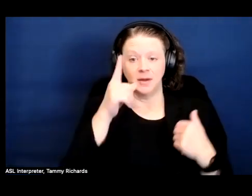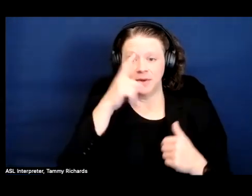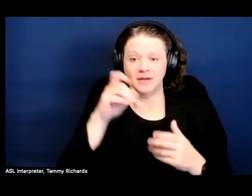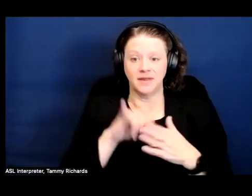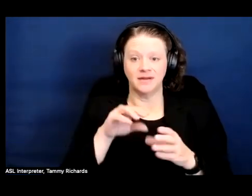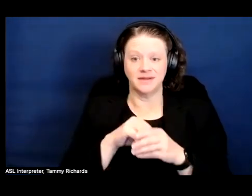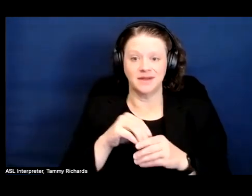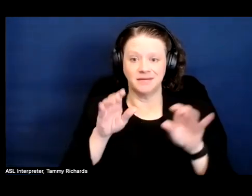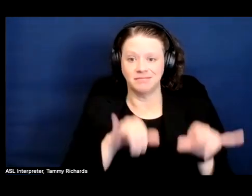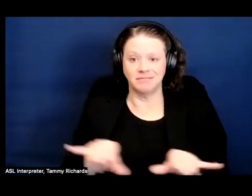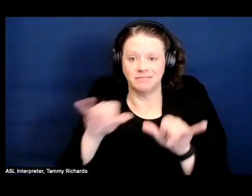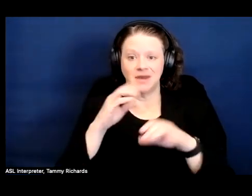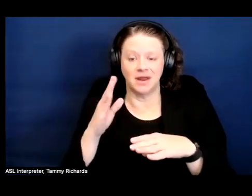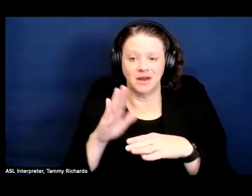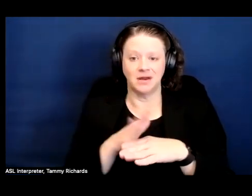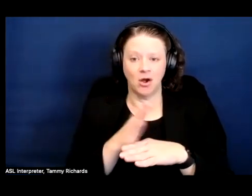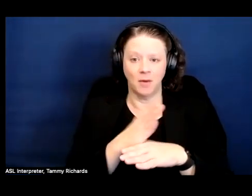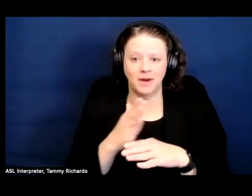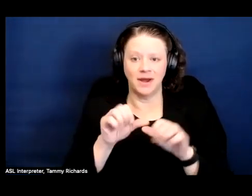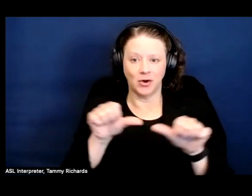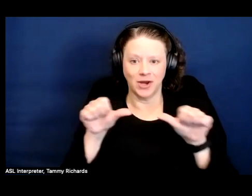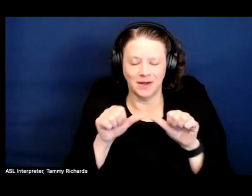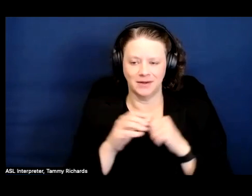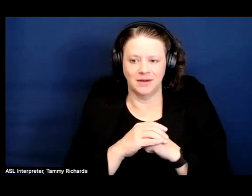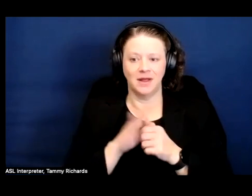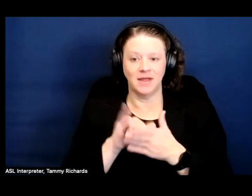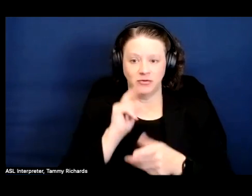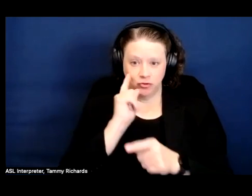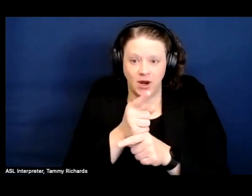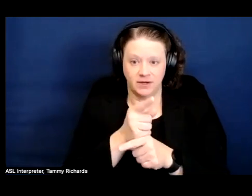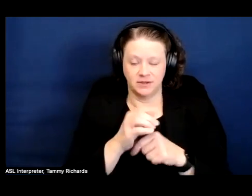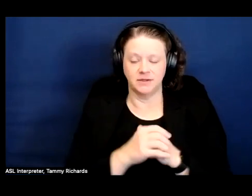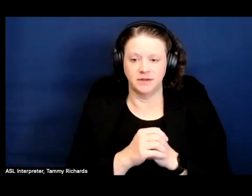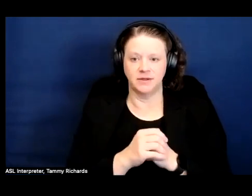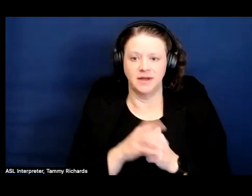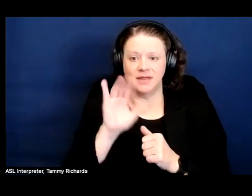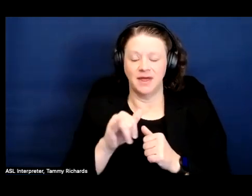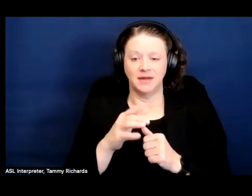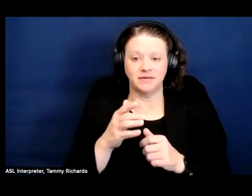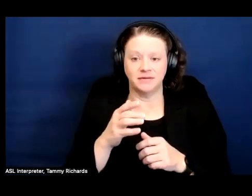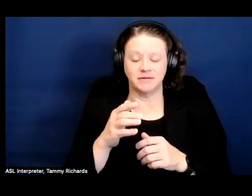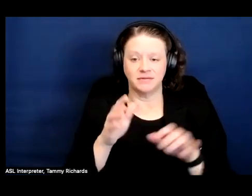So highlighting this is not a novel idea. You might note that Texas is a different color, it's red,